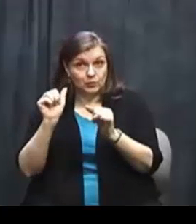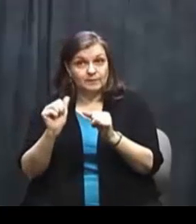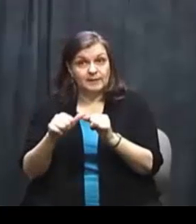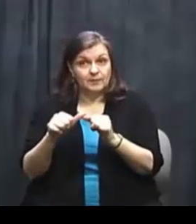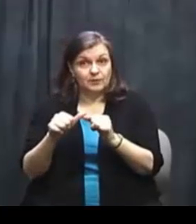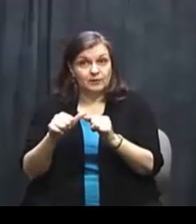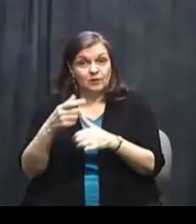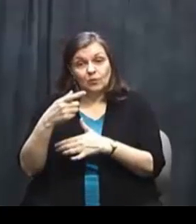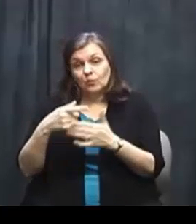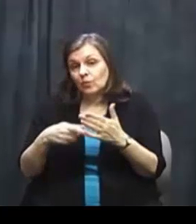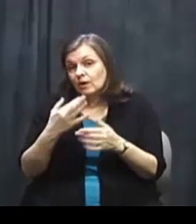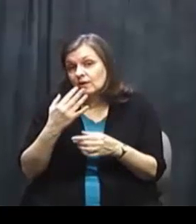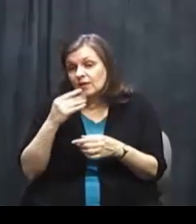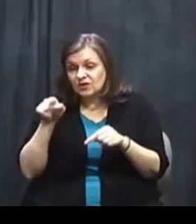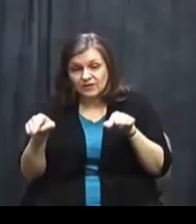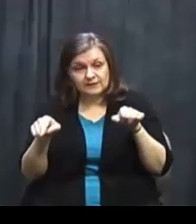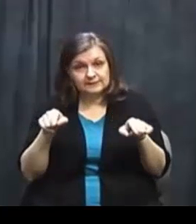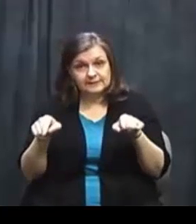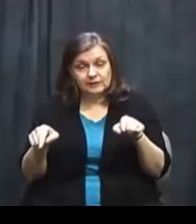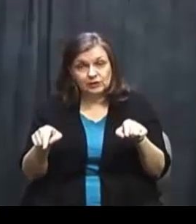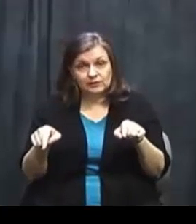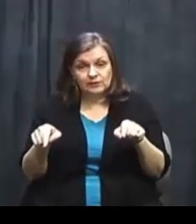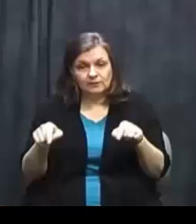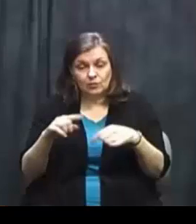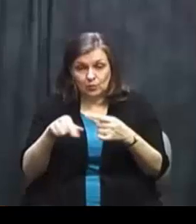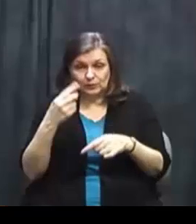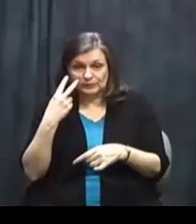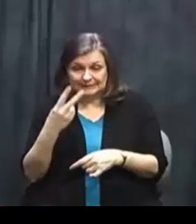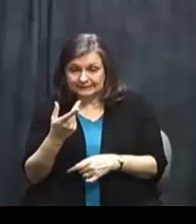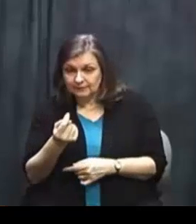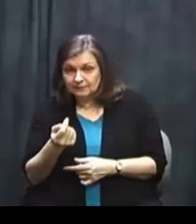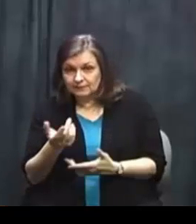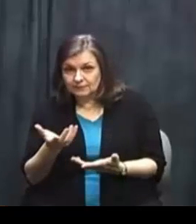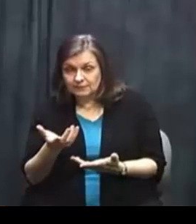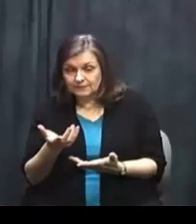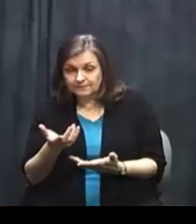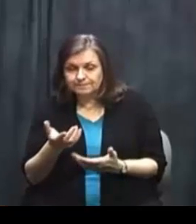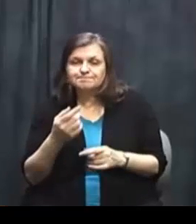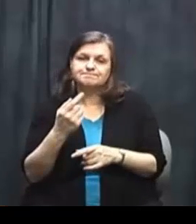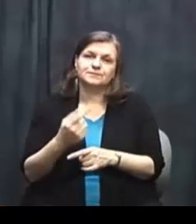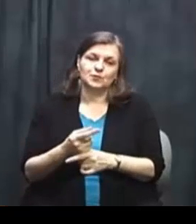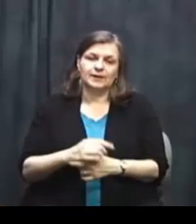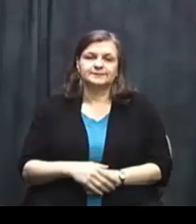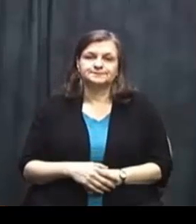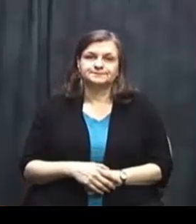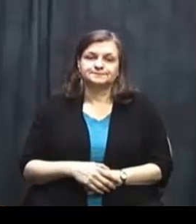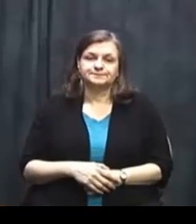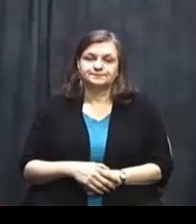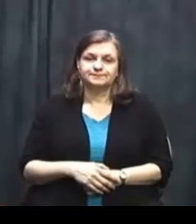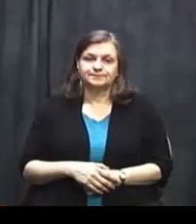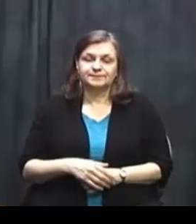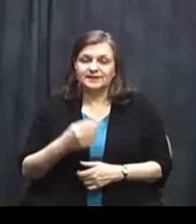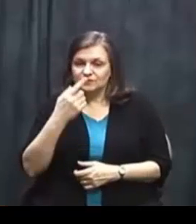do you remember what color this would be to your eye right